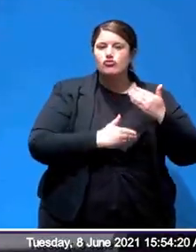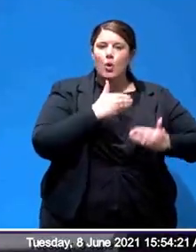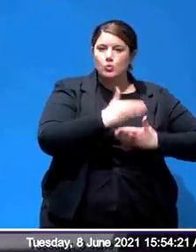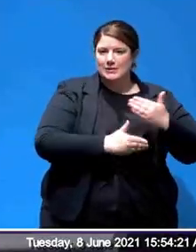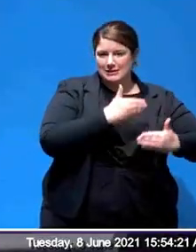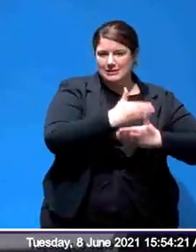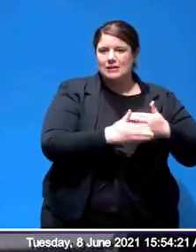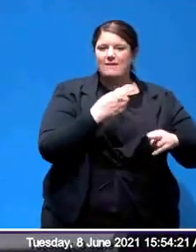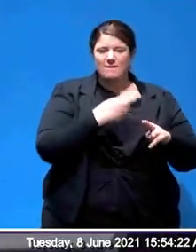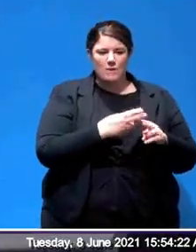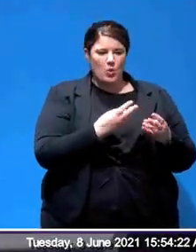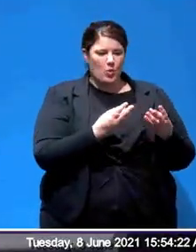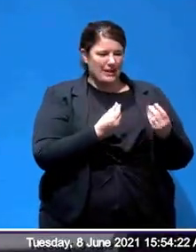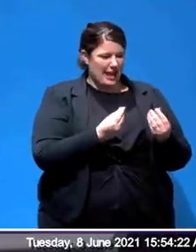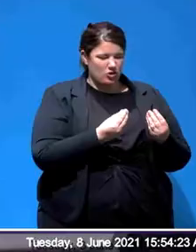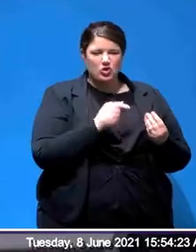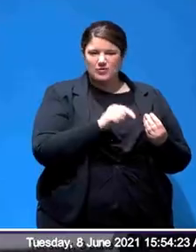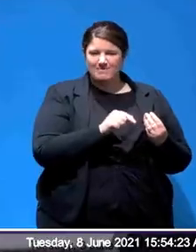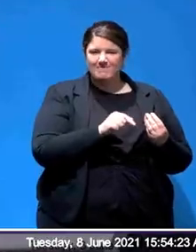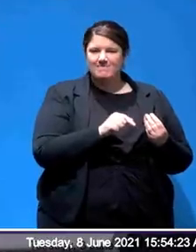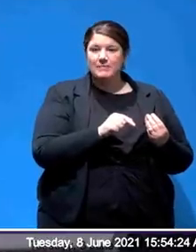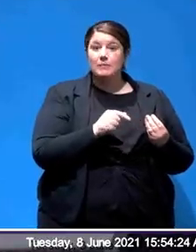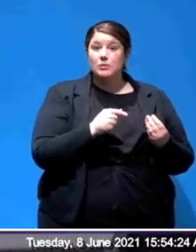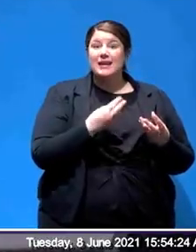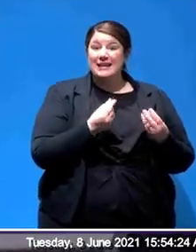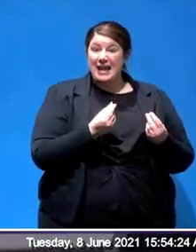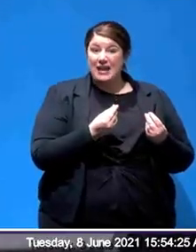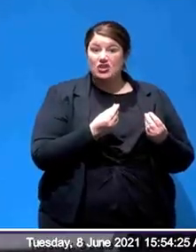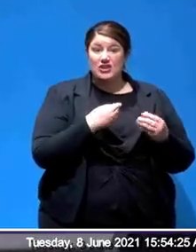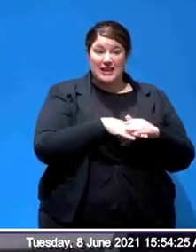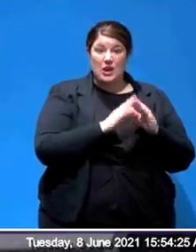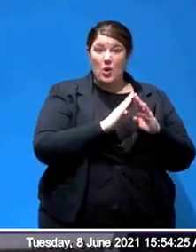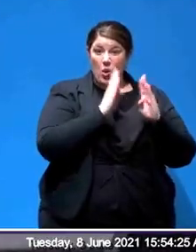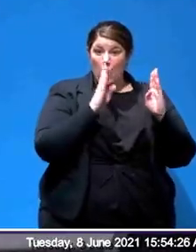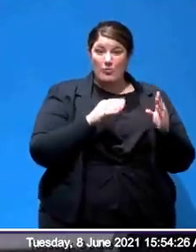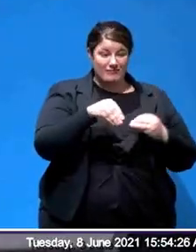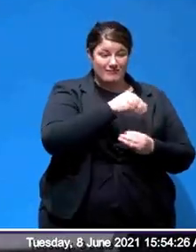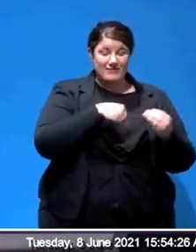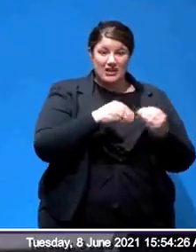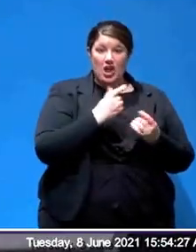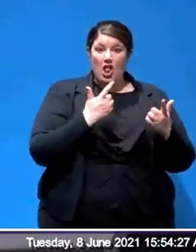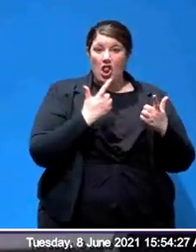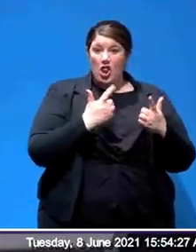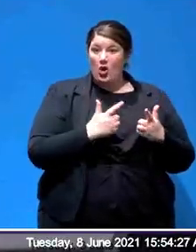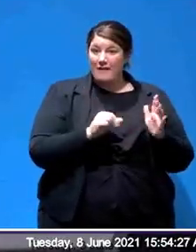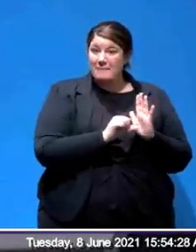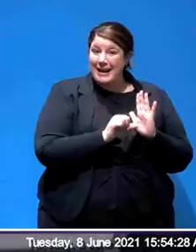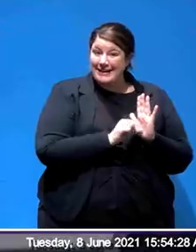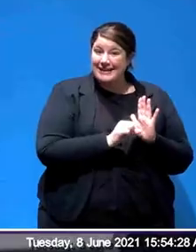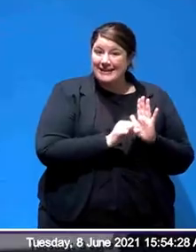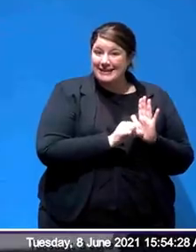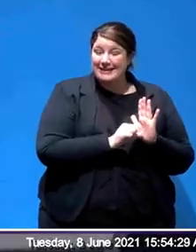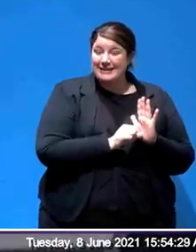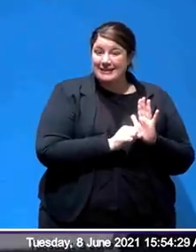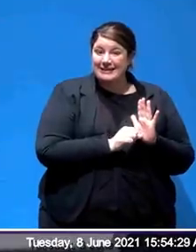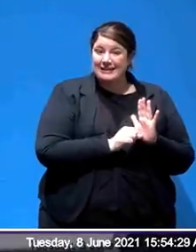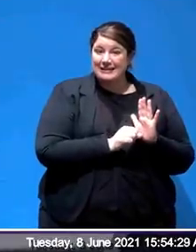because the cash moving in homes, there is a lot of cash that gets moved and